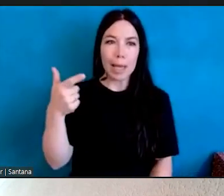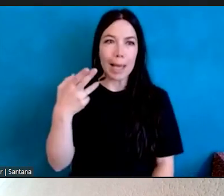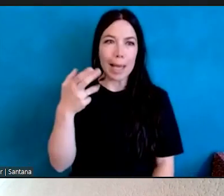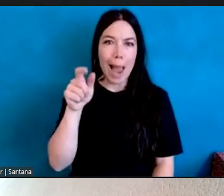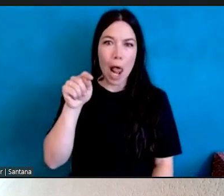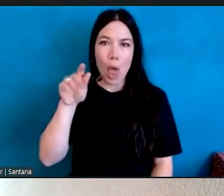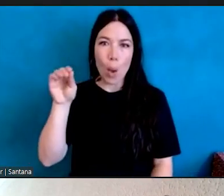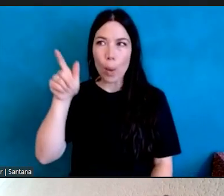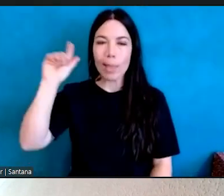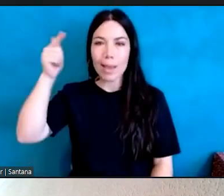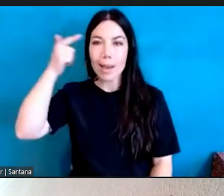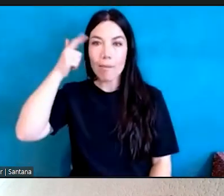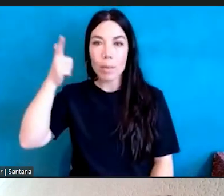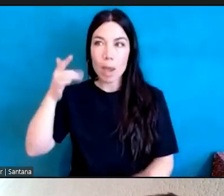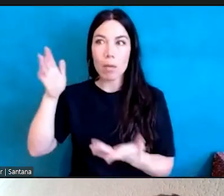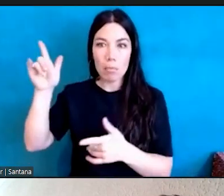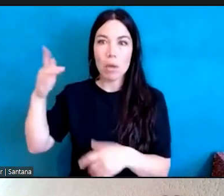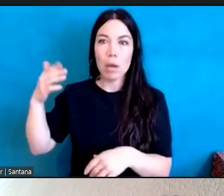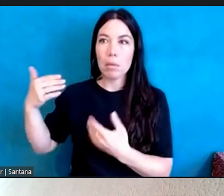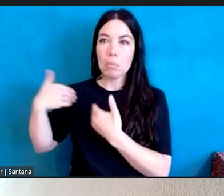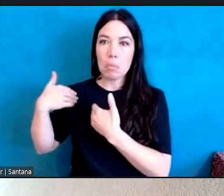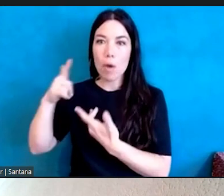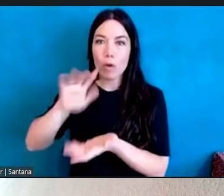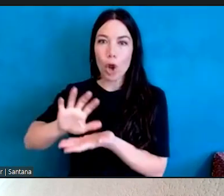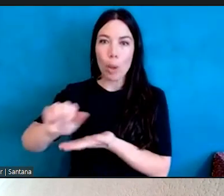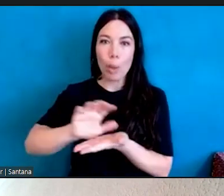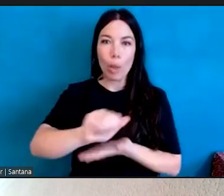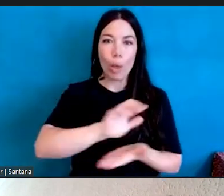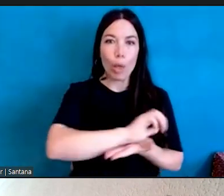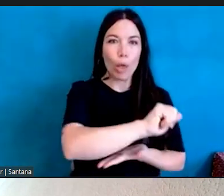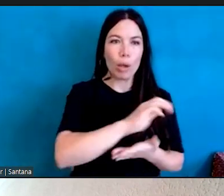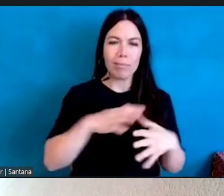Right. So what makes a ghetto a ghetto with this full? It's a few things that meet the criteria.